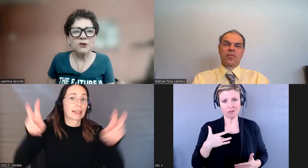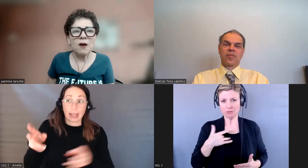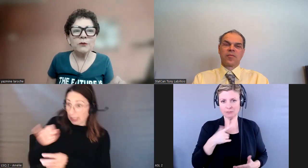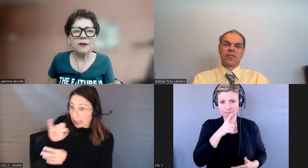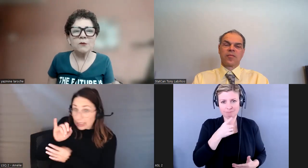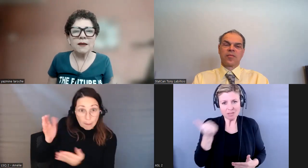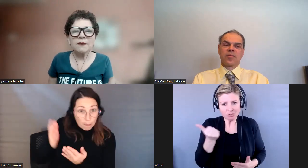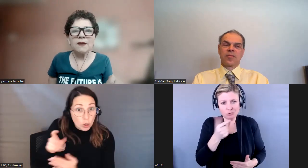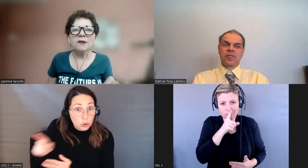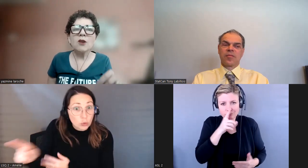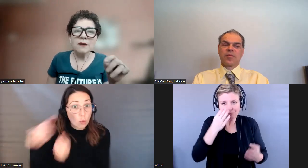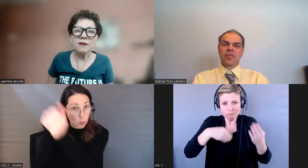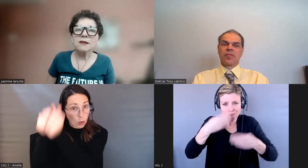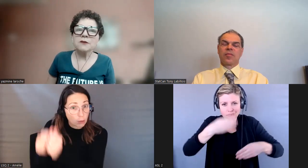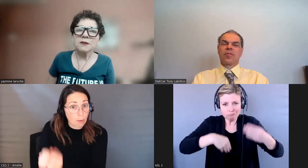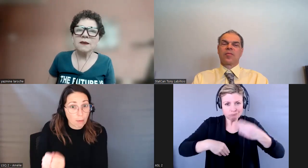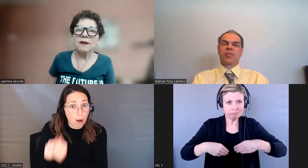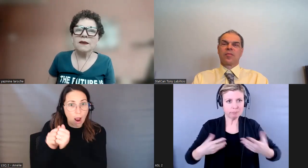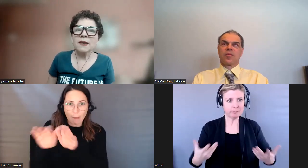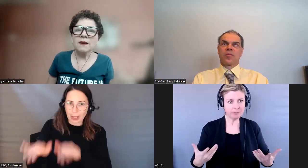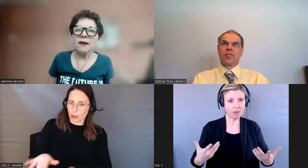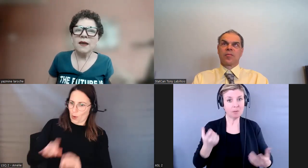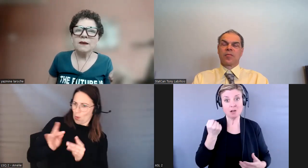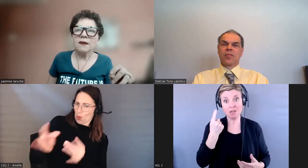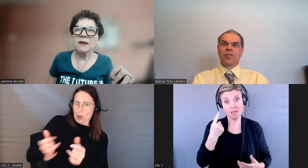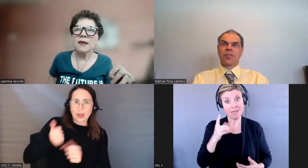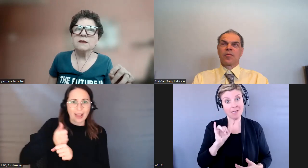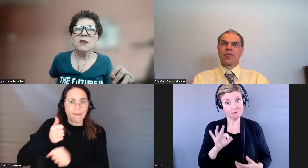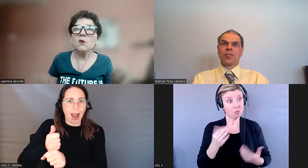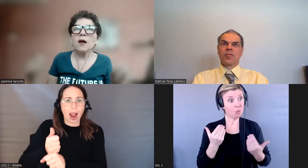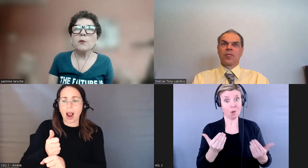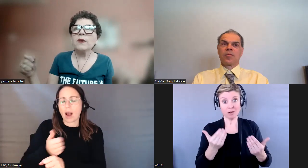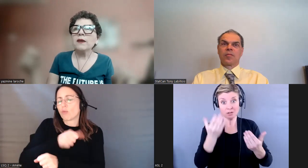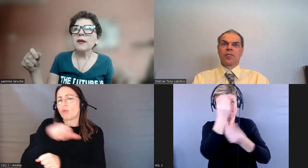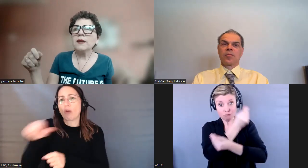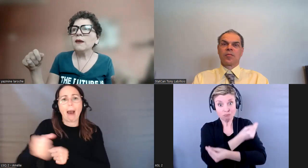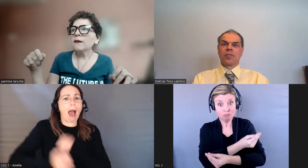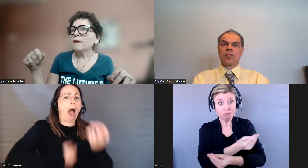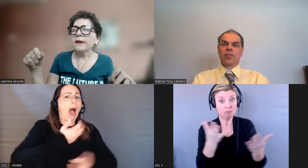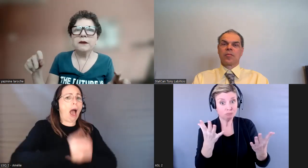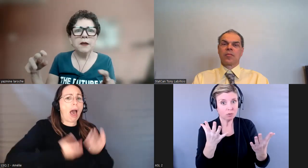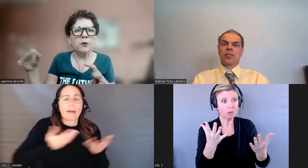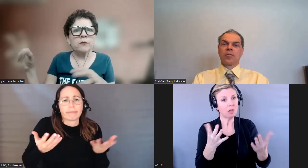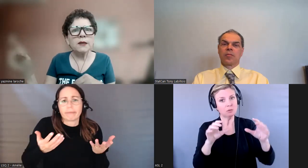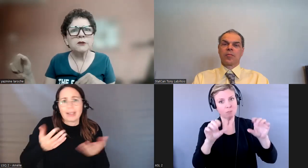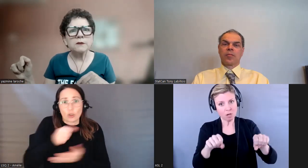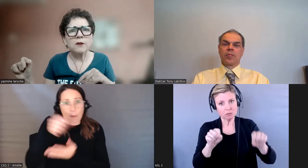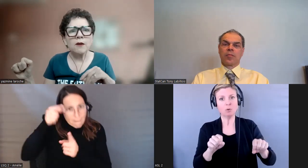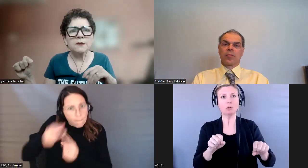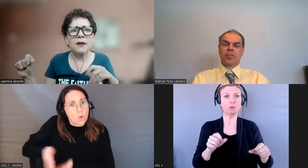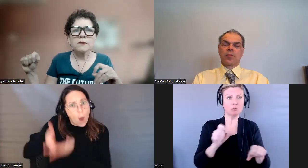job really well not disclosing can and can end you up in a in a labor relations context